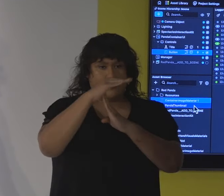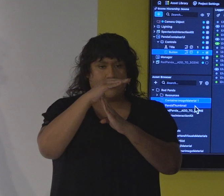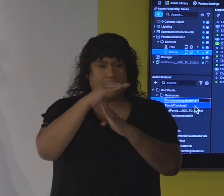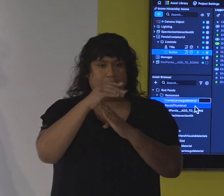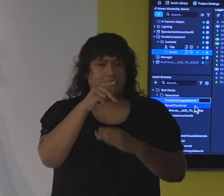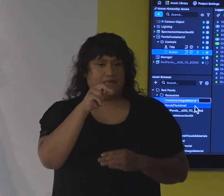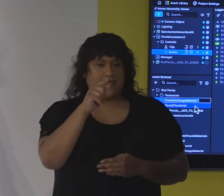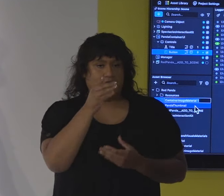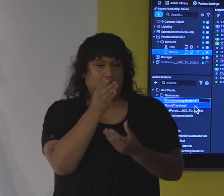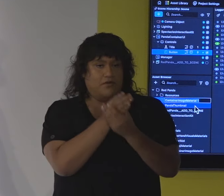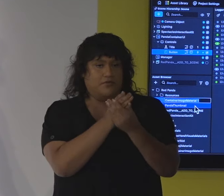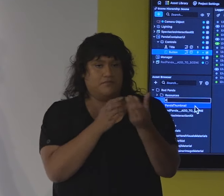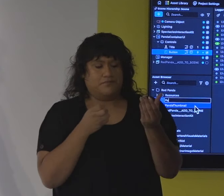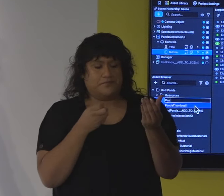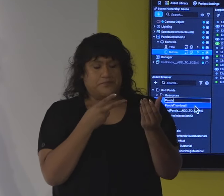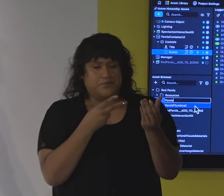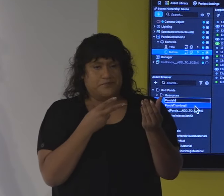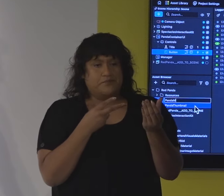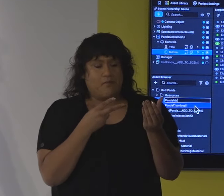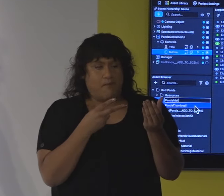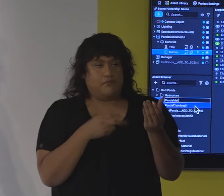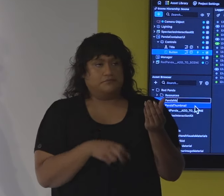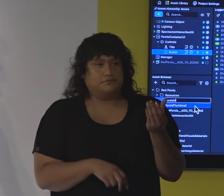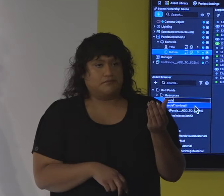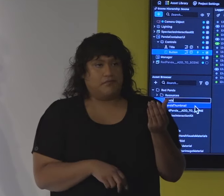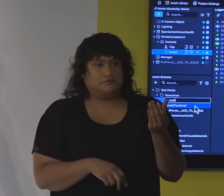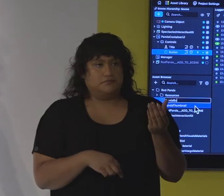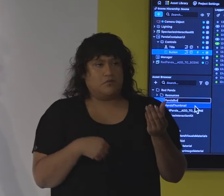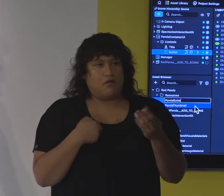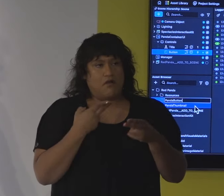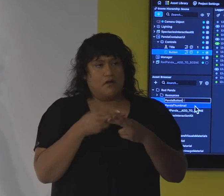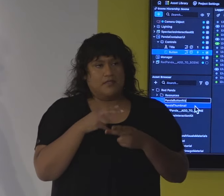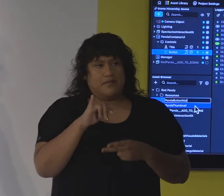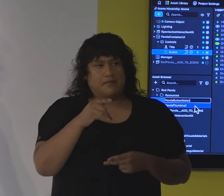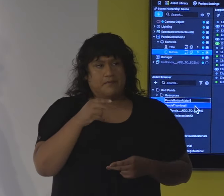Let's call this panda button material.